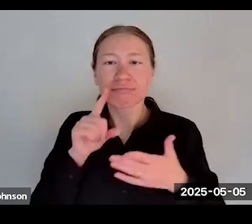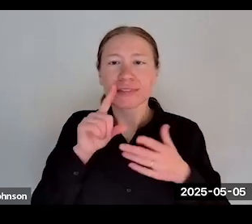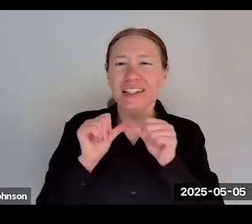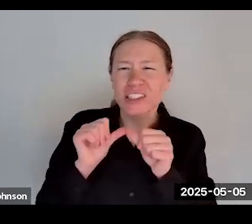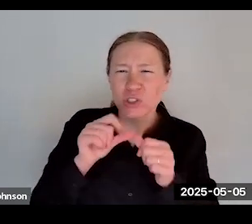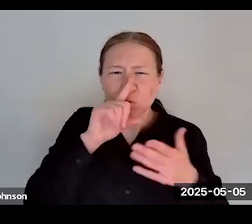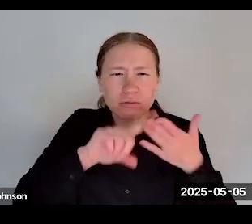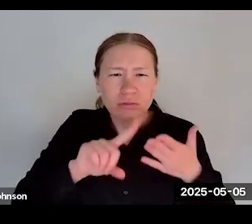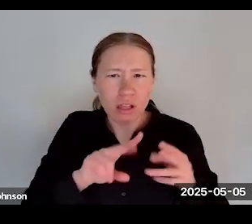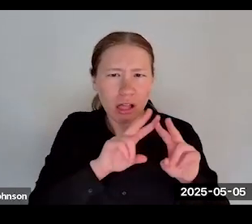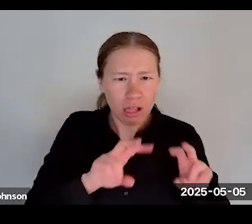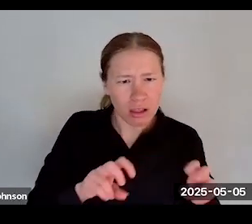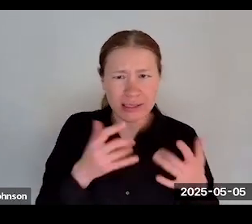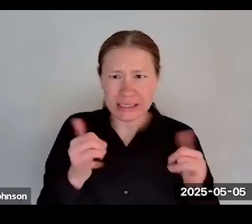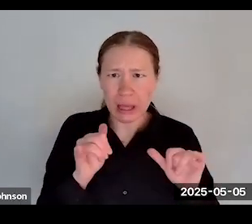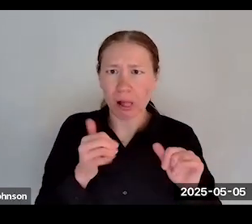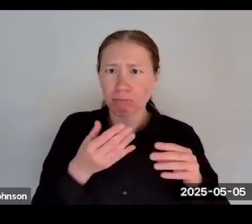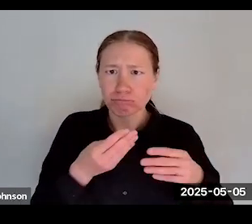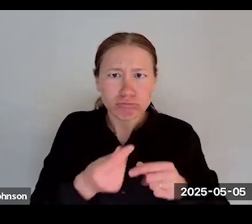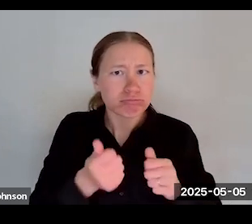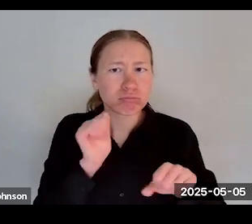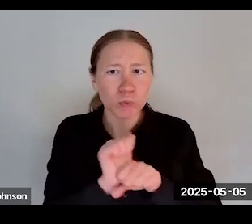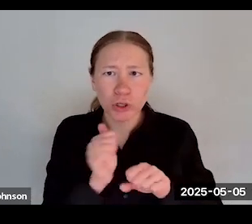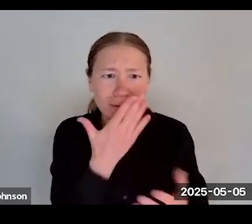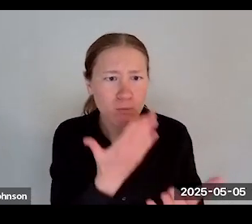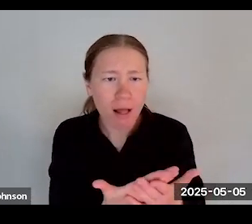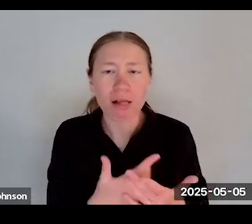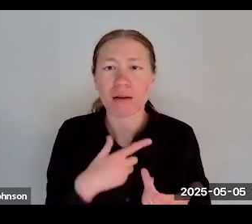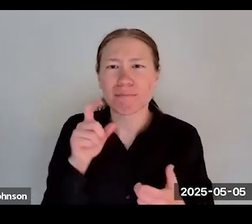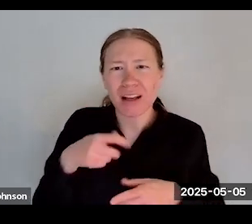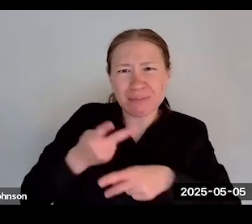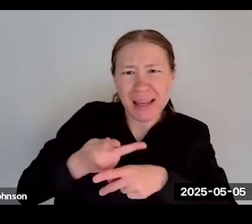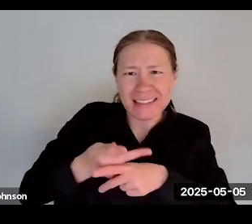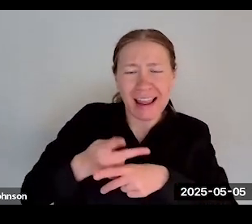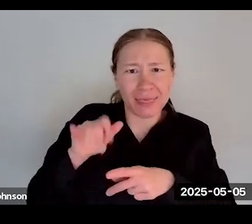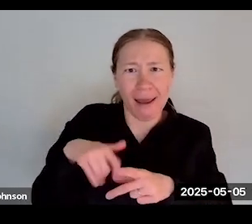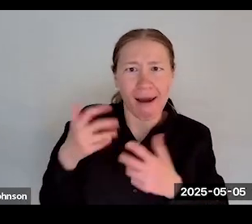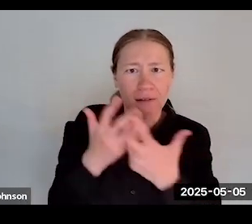Is it working as expected? We need to maintain the accommodation, making sure that it's staying in place